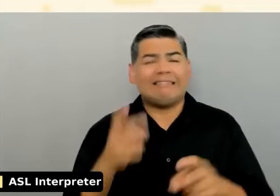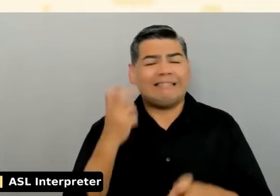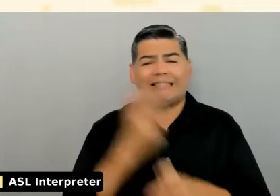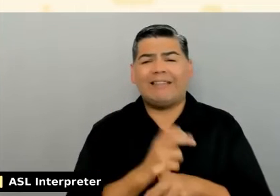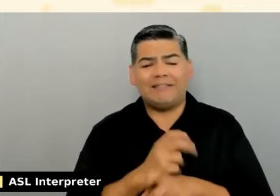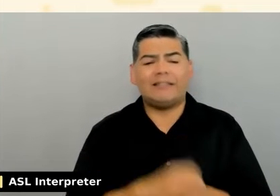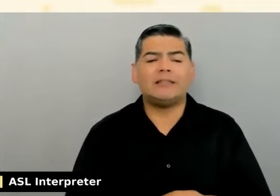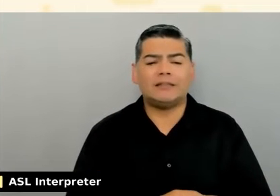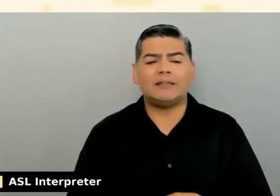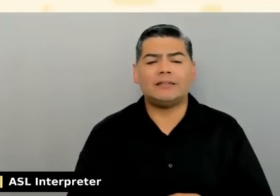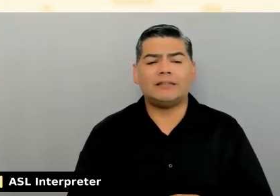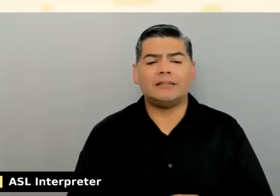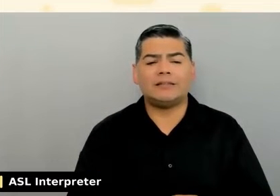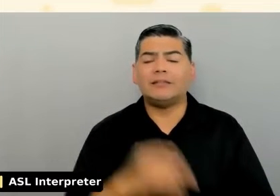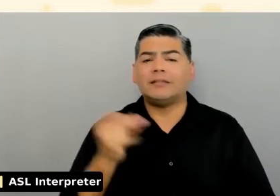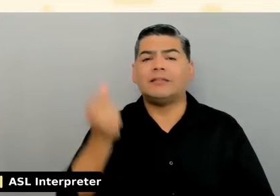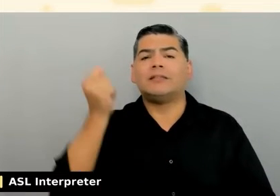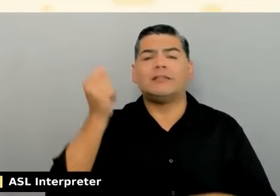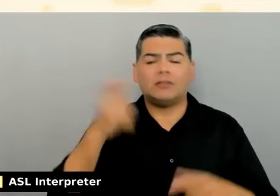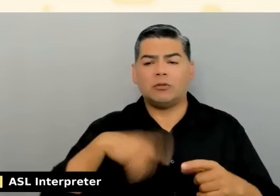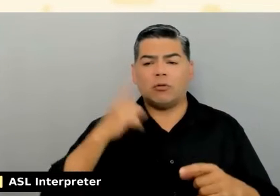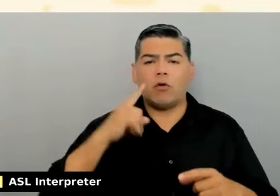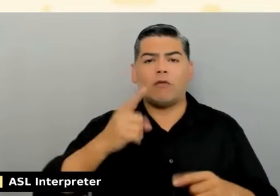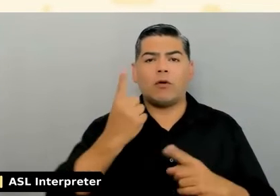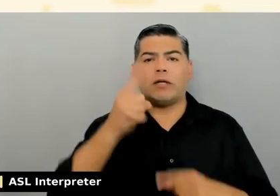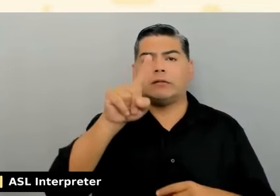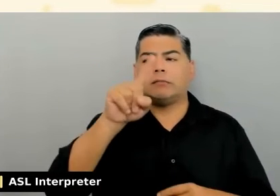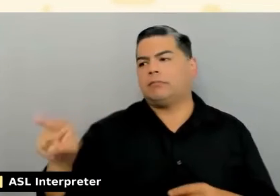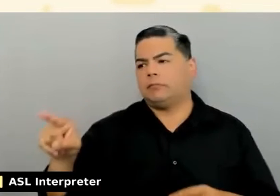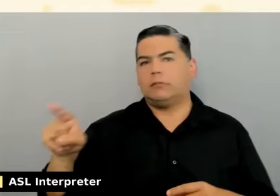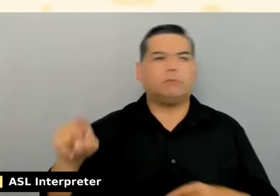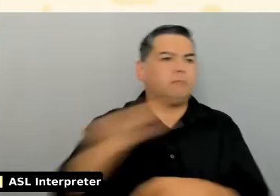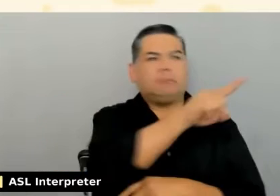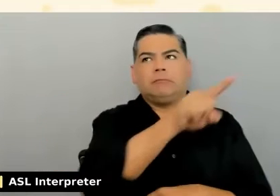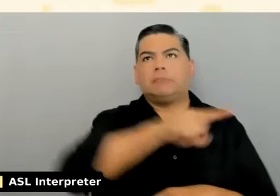All of a sudden, the focus will jump from one part to another.